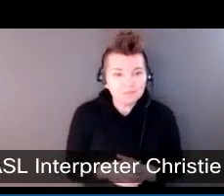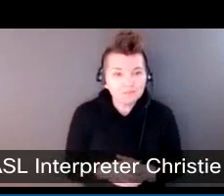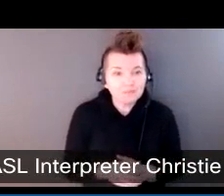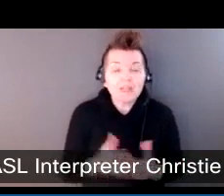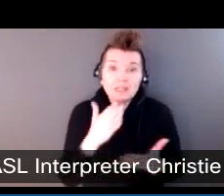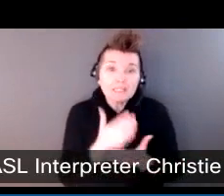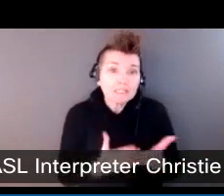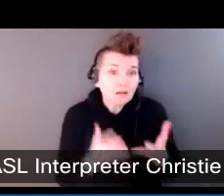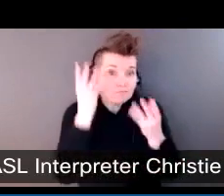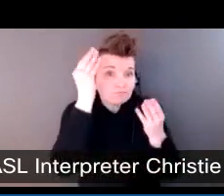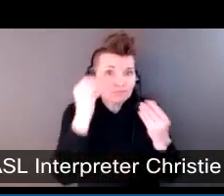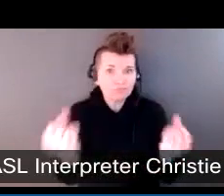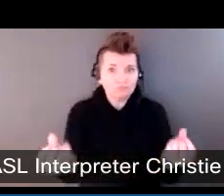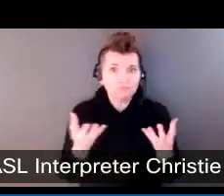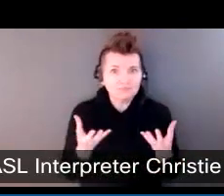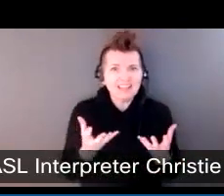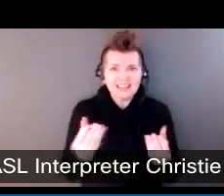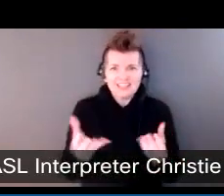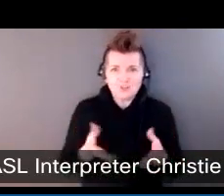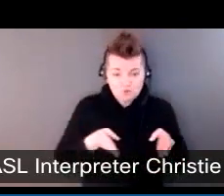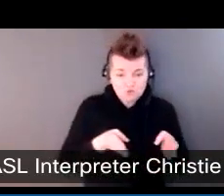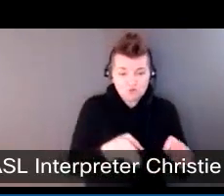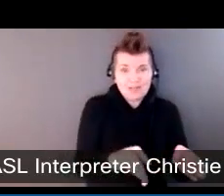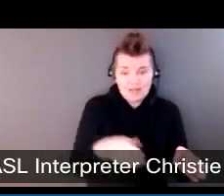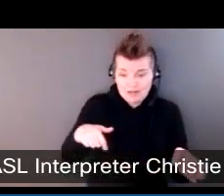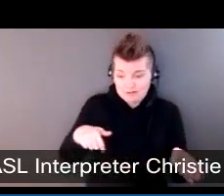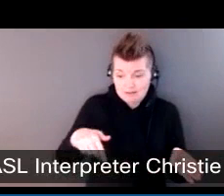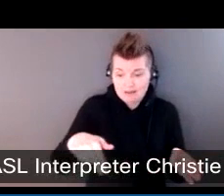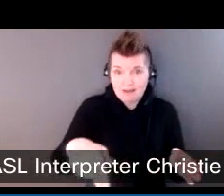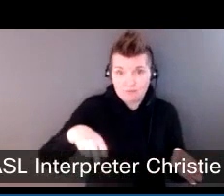access to sidewalks & streets is fundamental to our well being